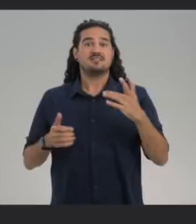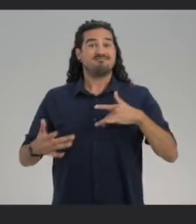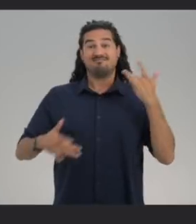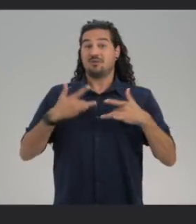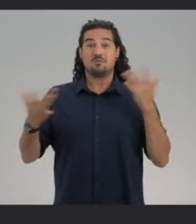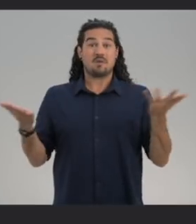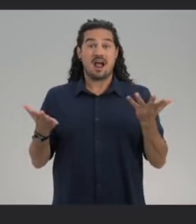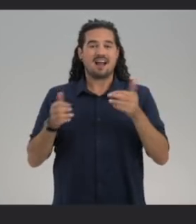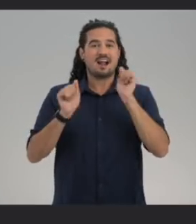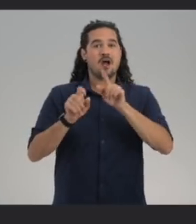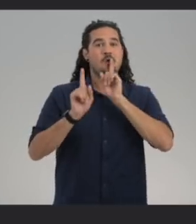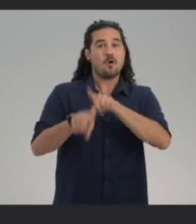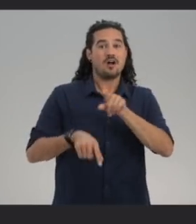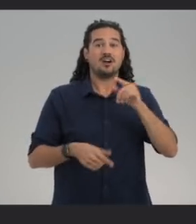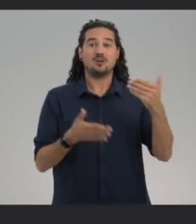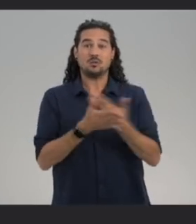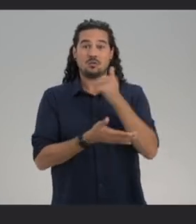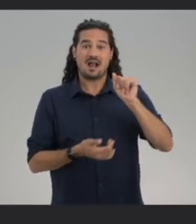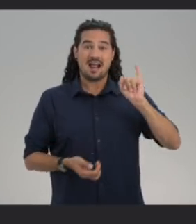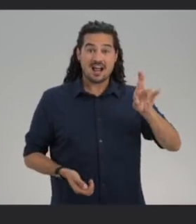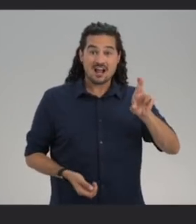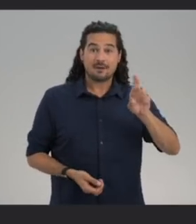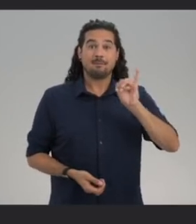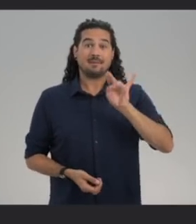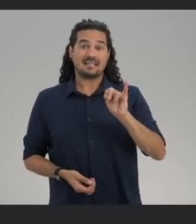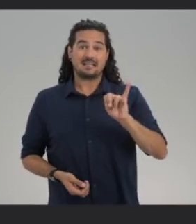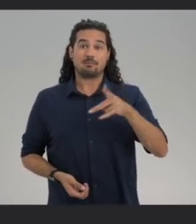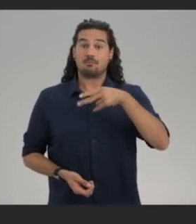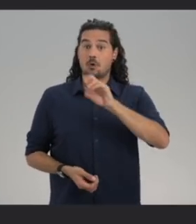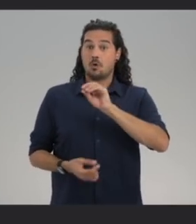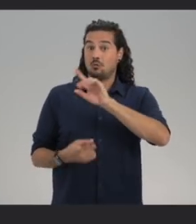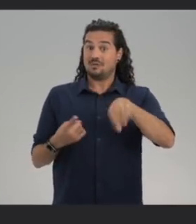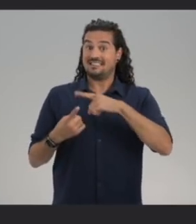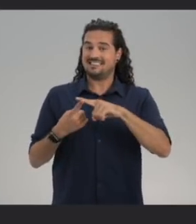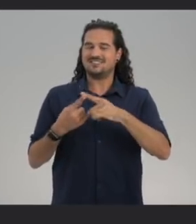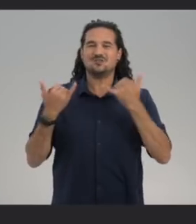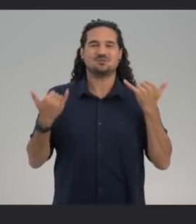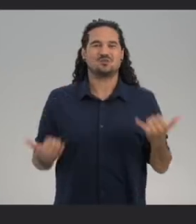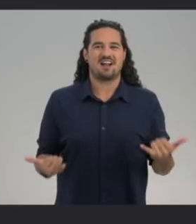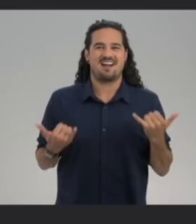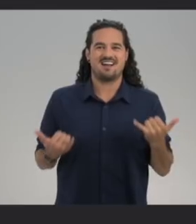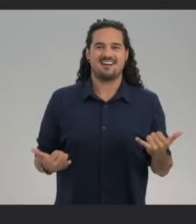you can order the new MacBook Air, Mac mini, and MacBook Pro starting today.